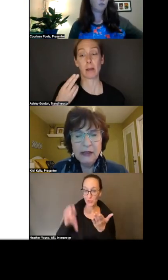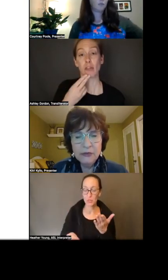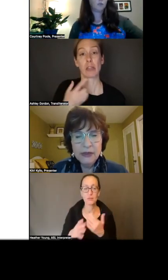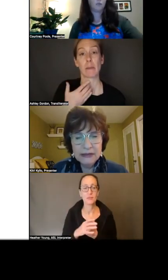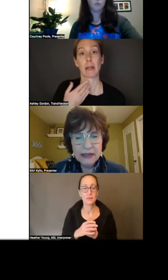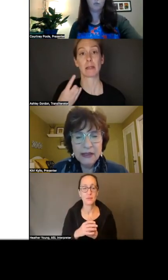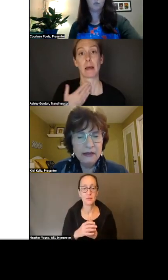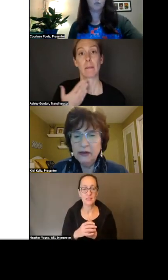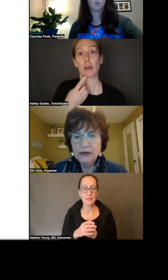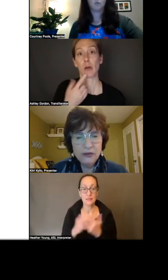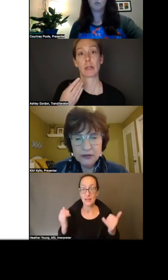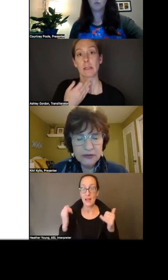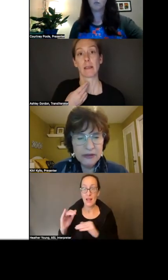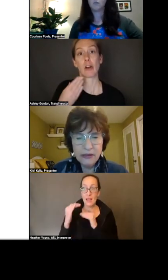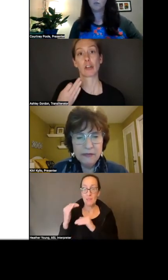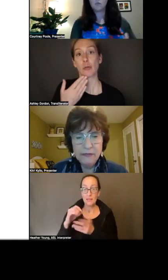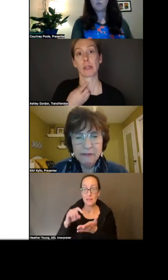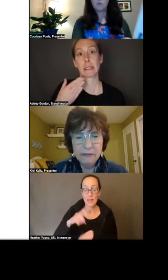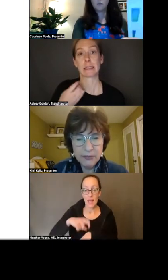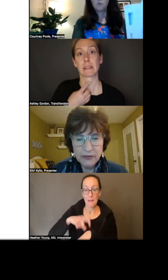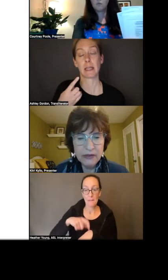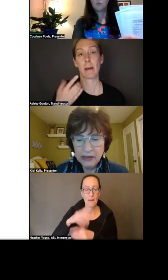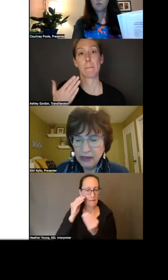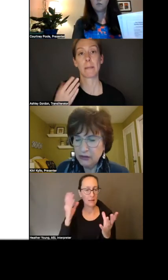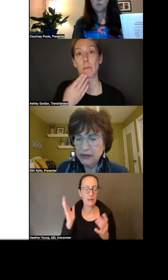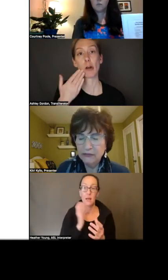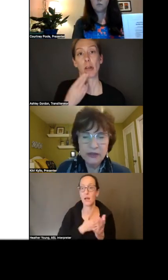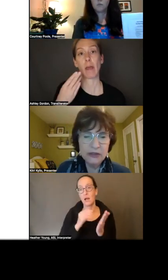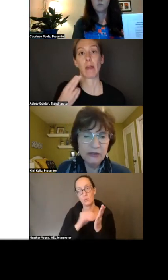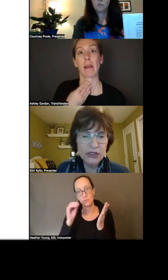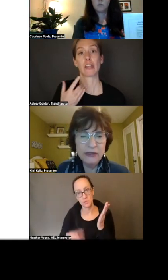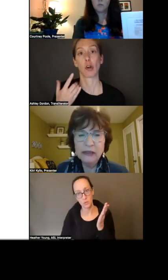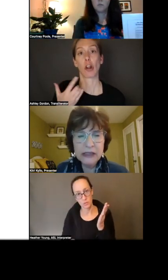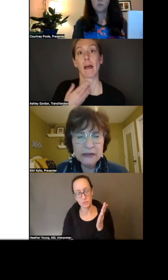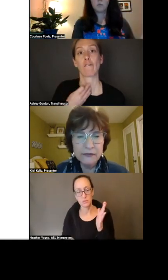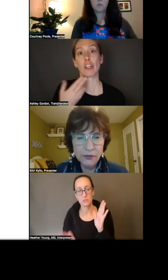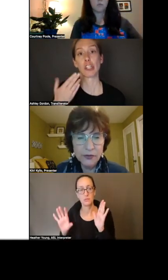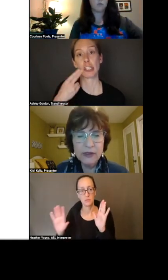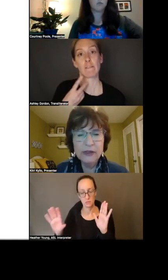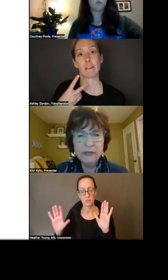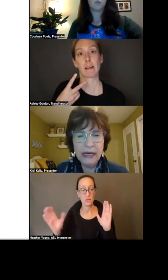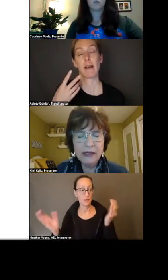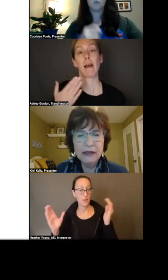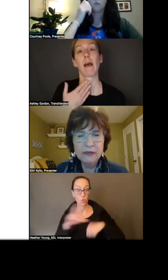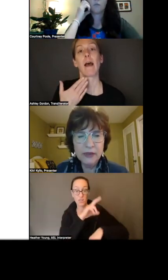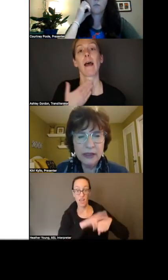I do wanna say that our students did much better than the national average, achieving at least a full year gained in reading